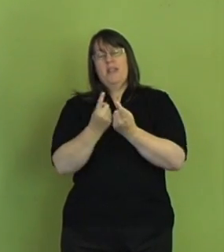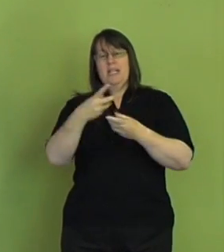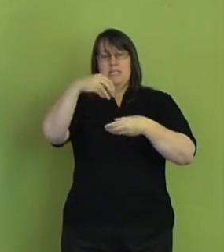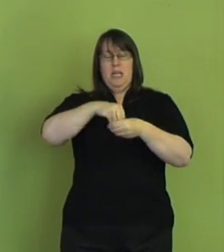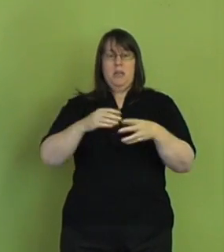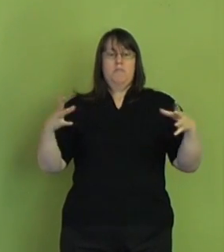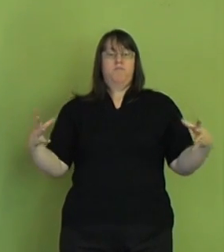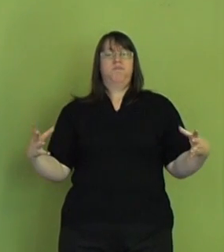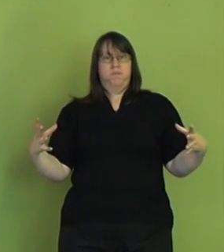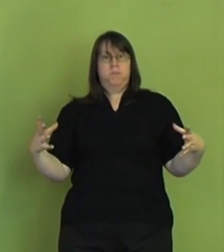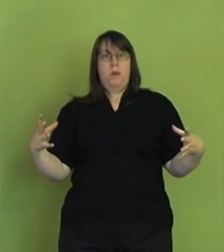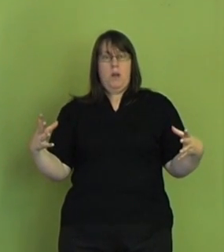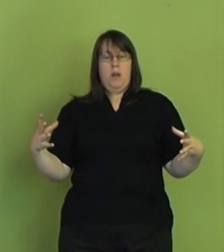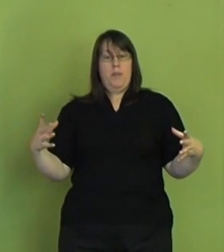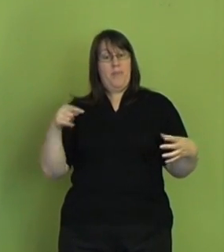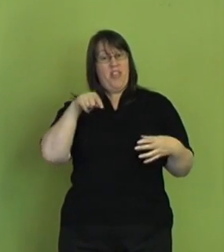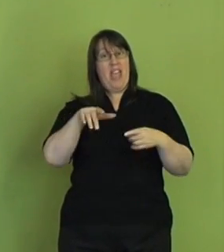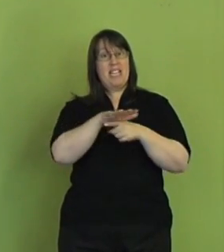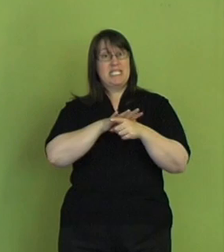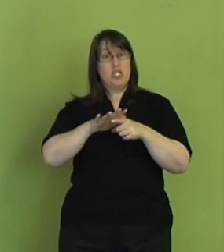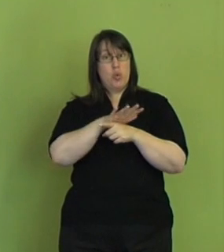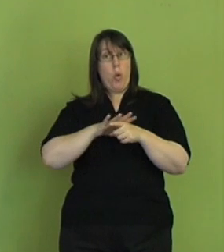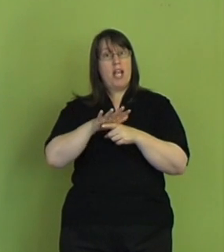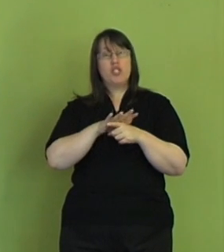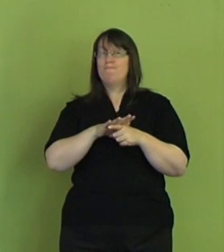And in that situation, at times we can feel like we can't cope;